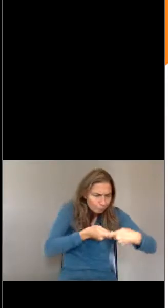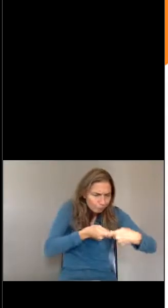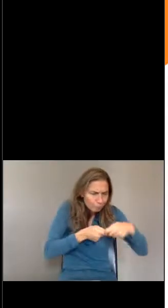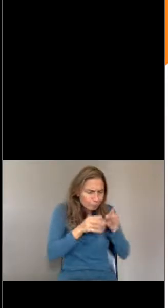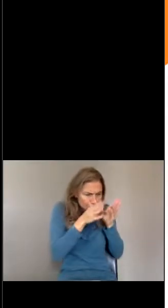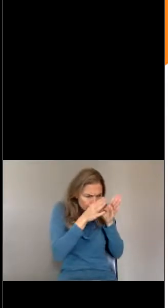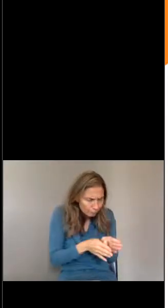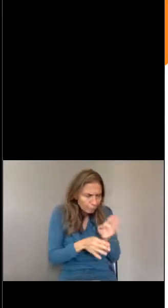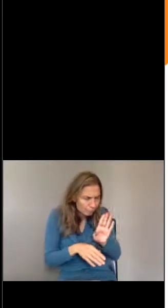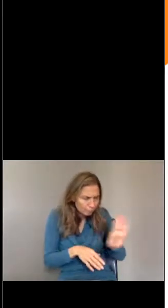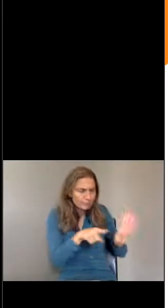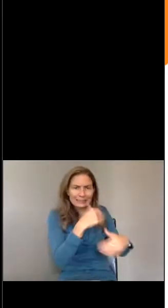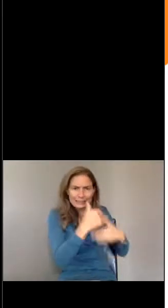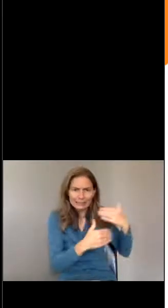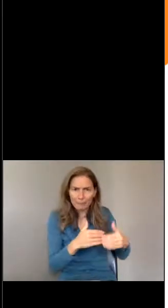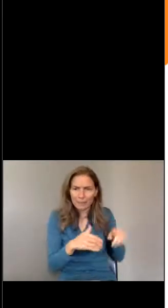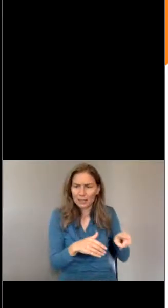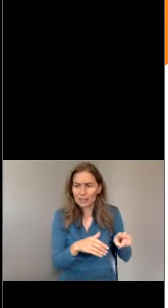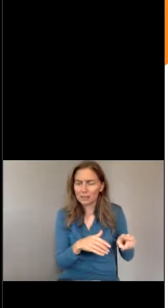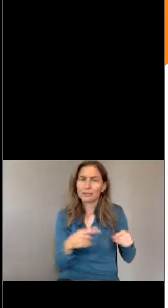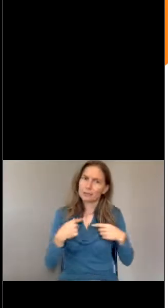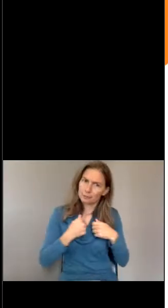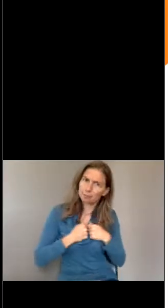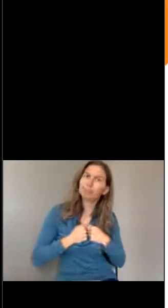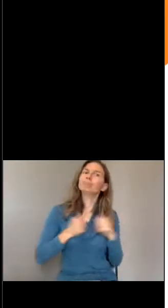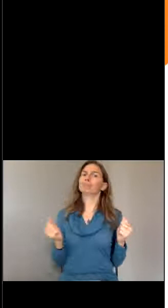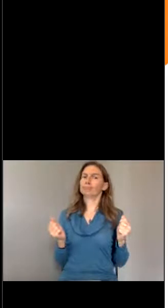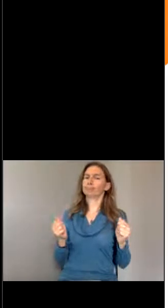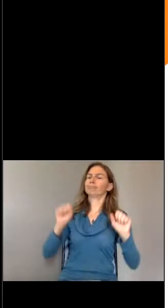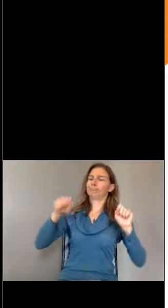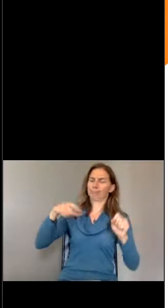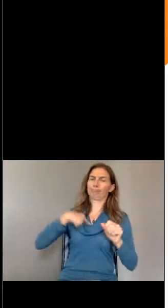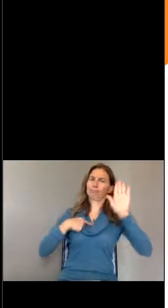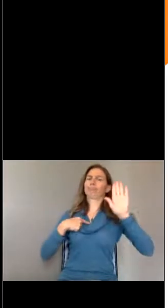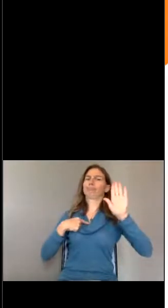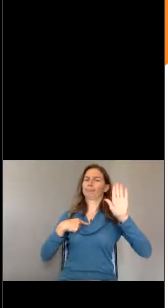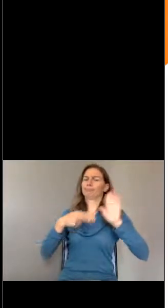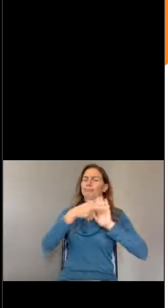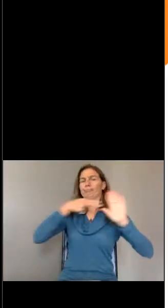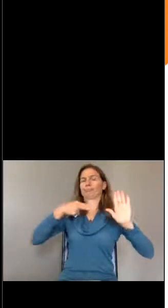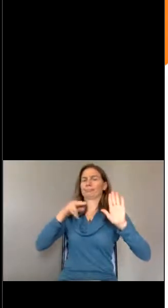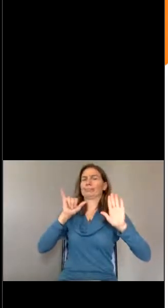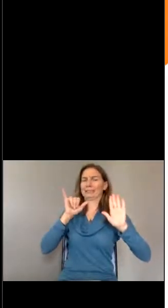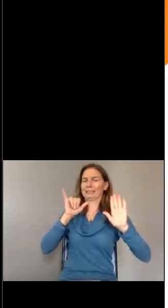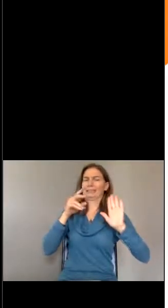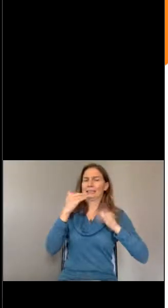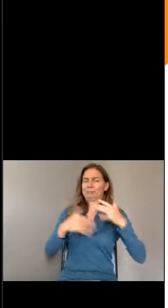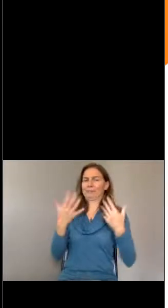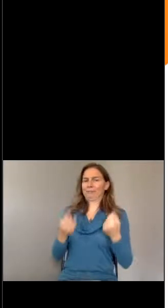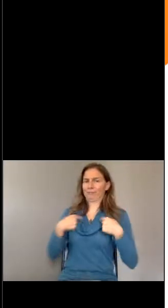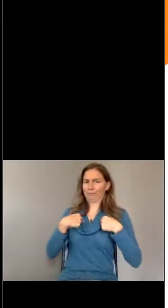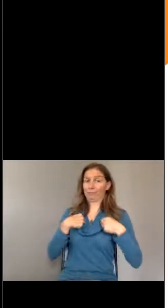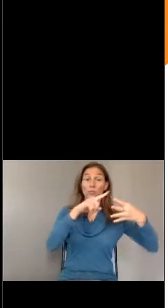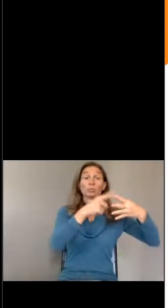For those people who identify themselves as having a disability. And then there are disability-relevant schemes